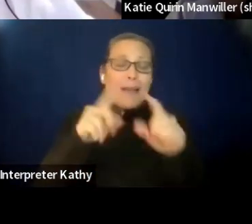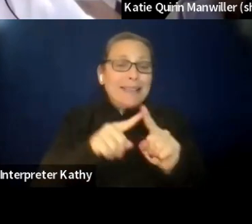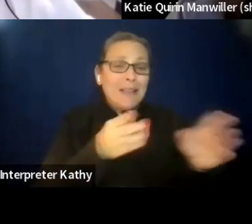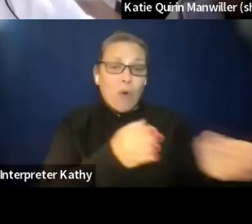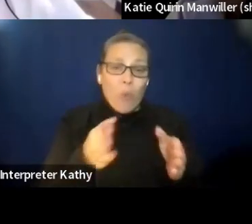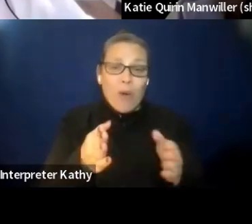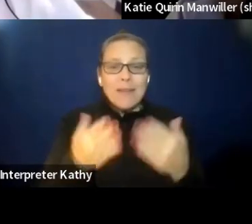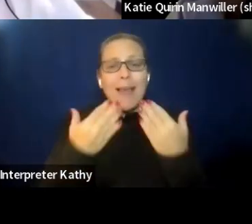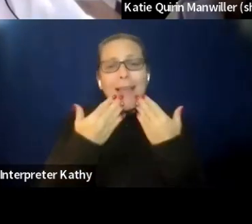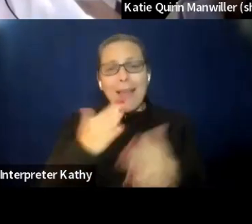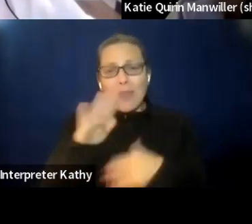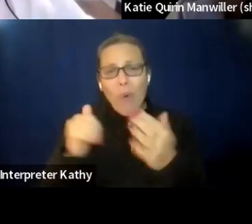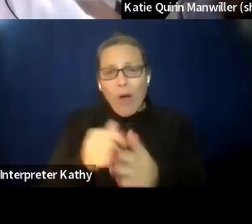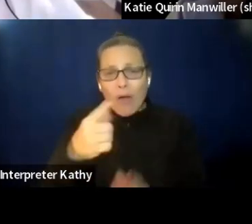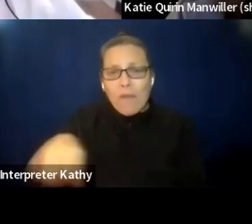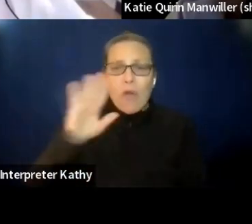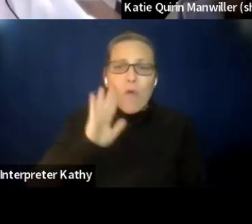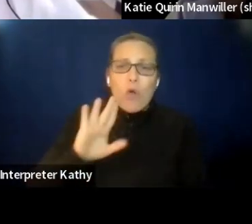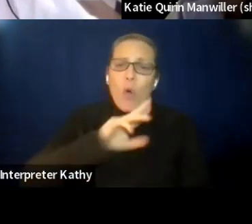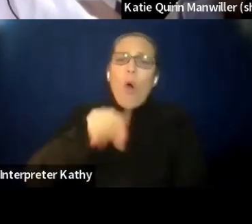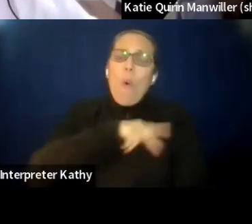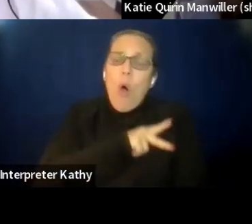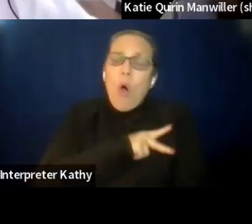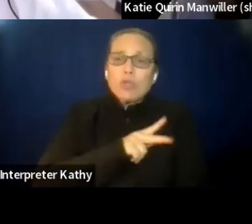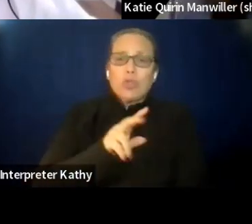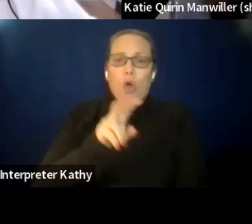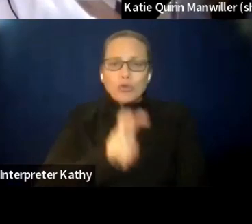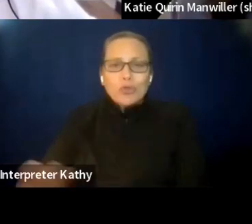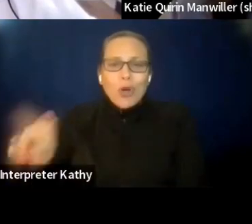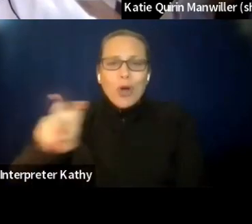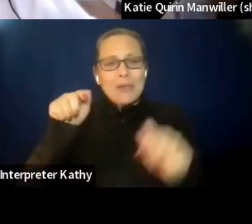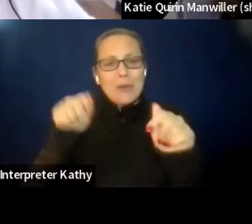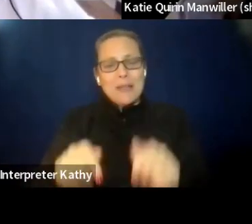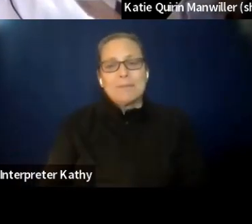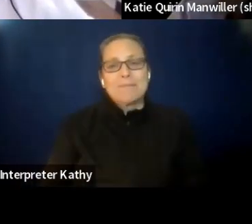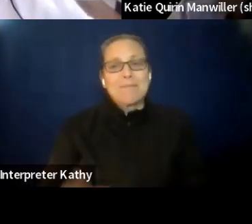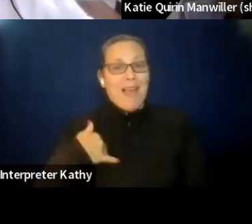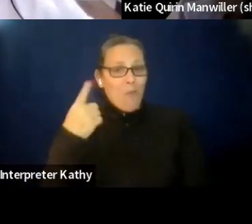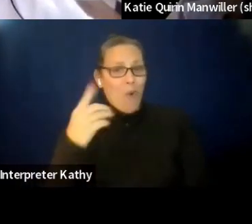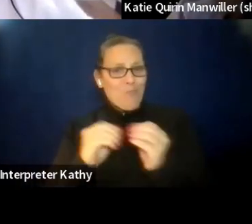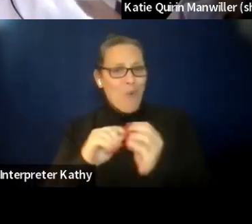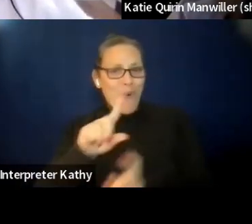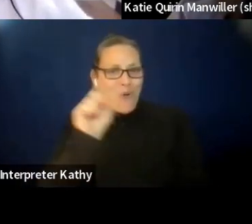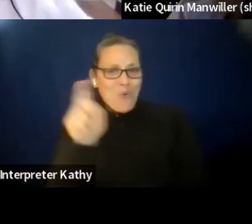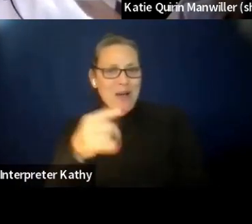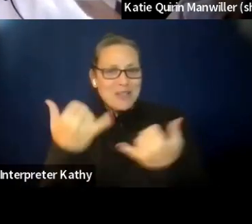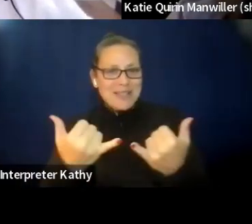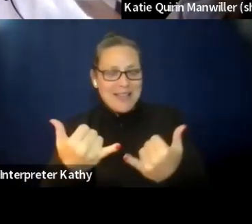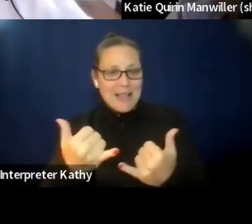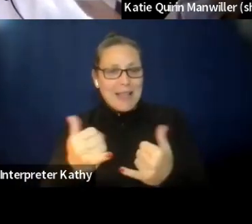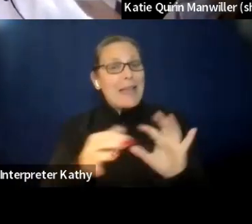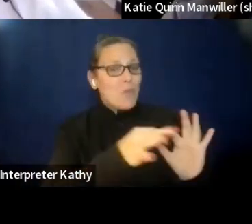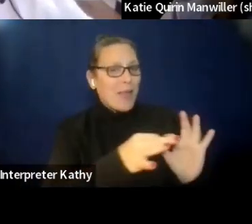in different ways. So thank you all for your personal kind of, you know, journey to this.